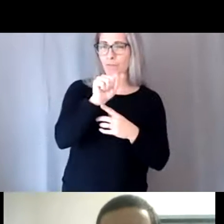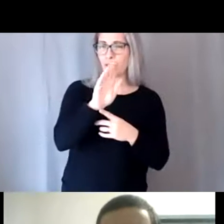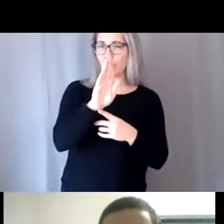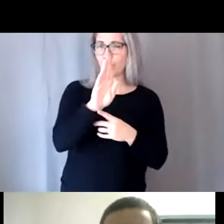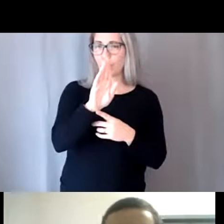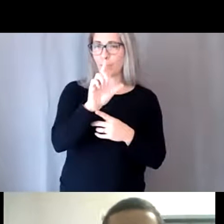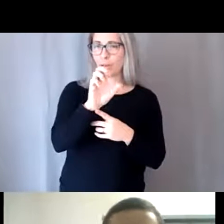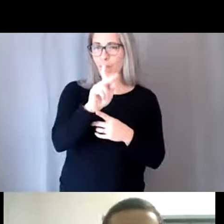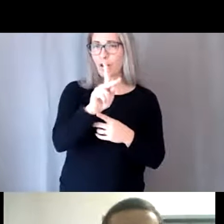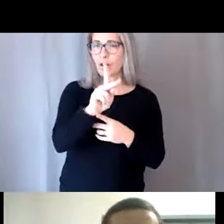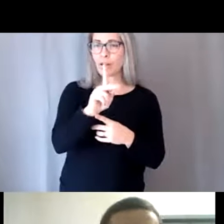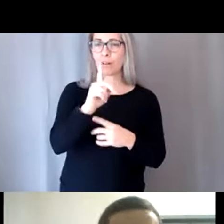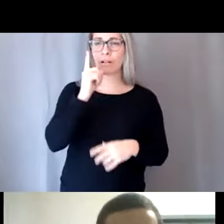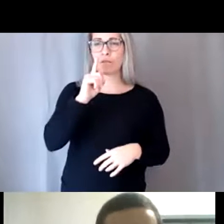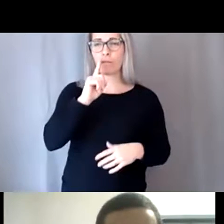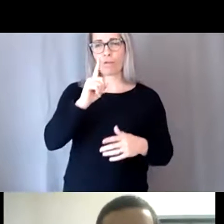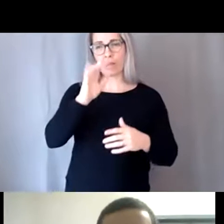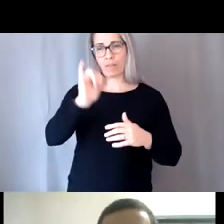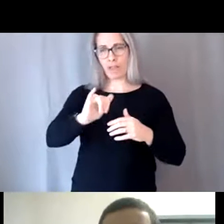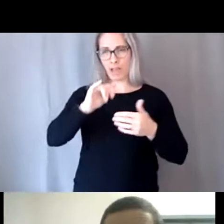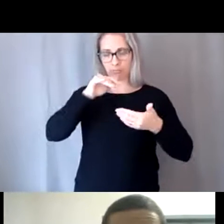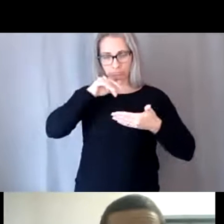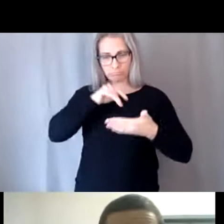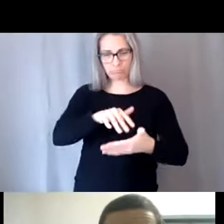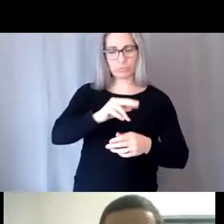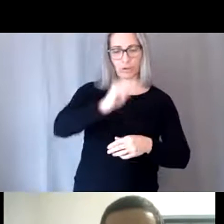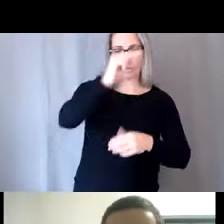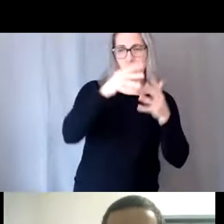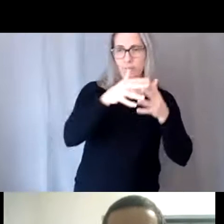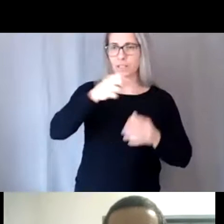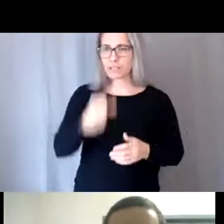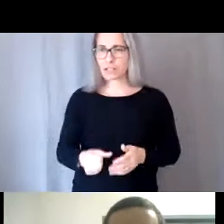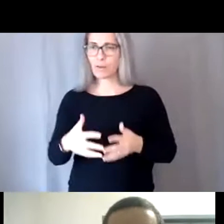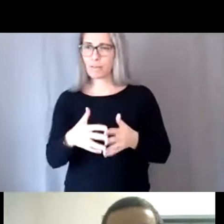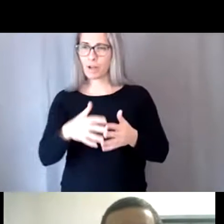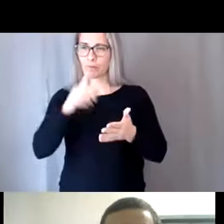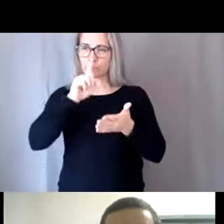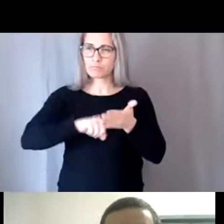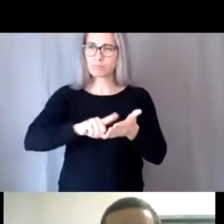disability studies and obviously they are states that even